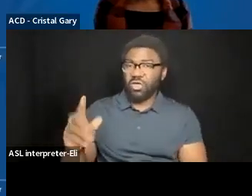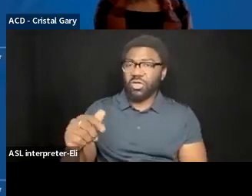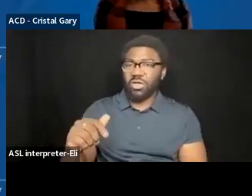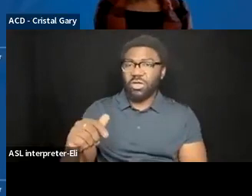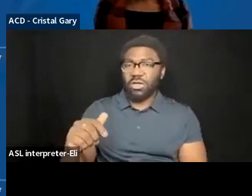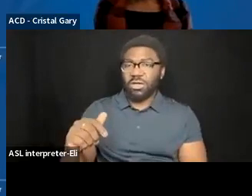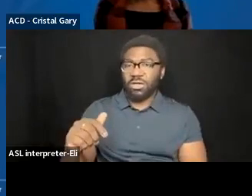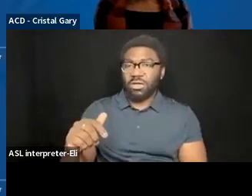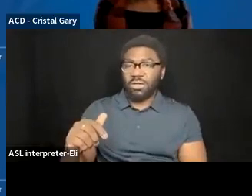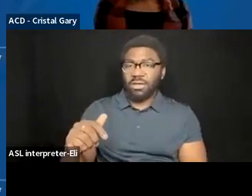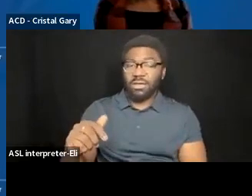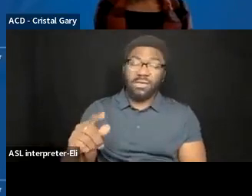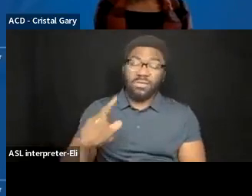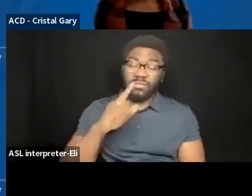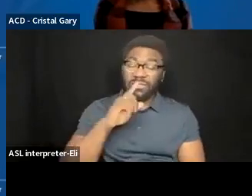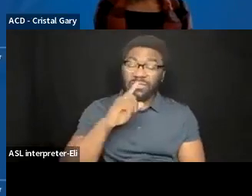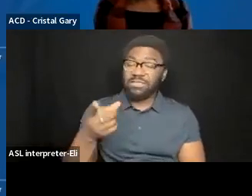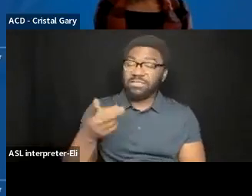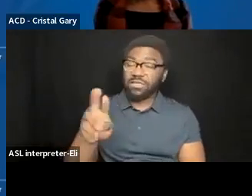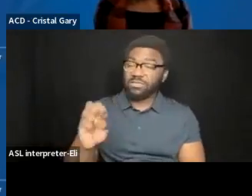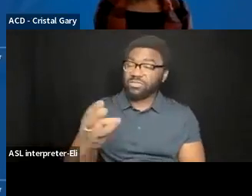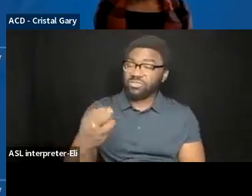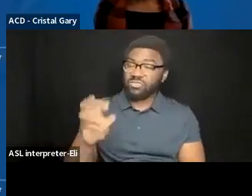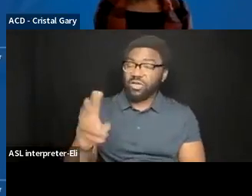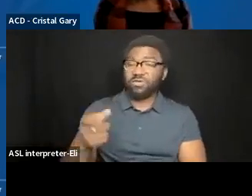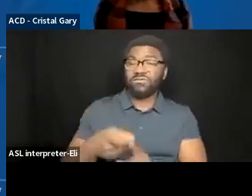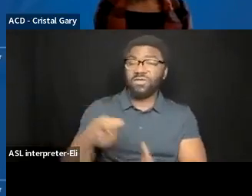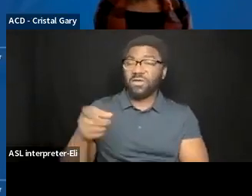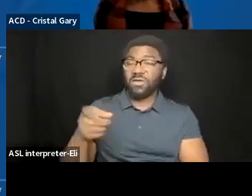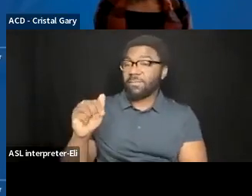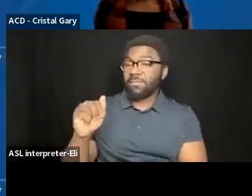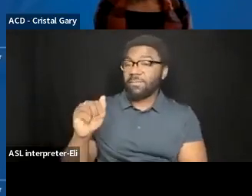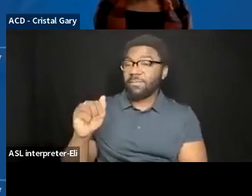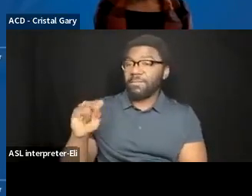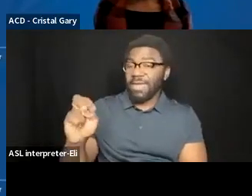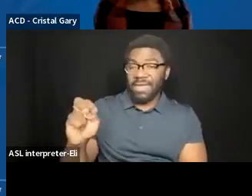And Dr. Shah from Maine is joining at CDC as deputy director.